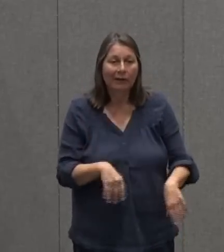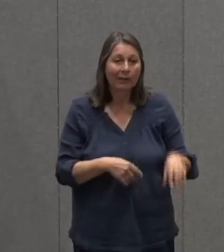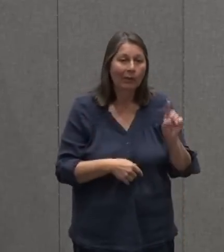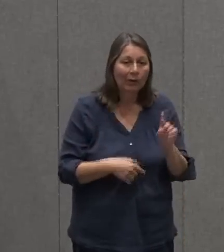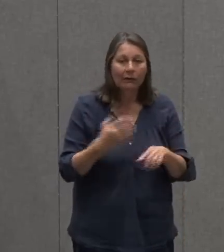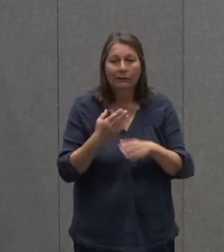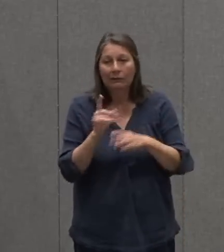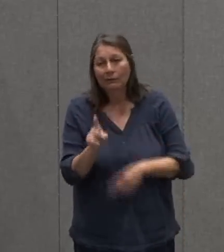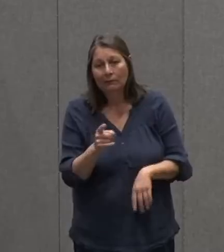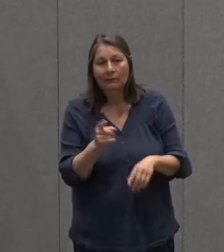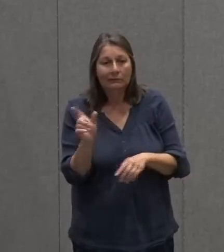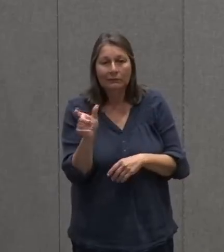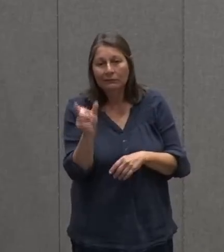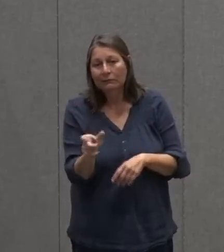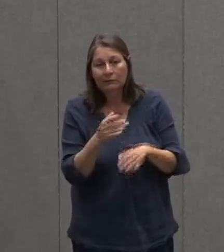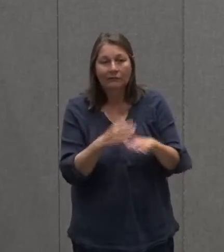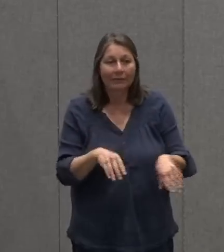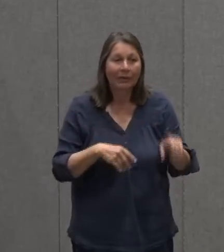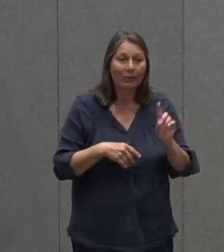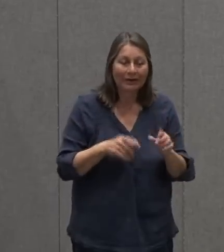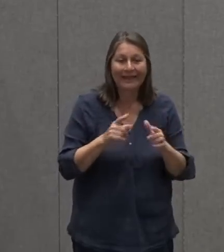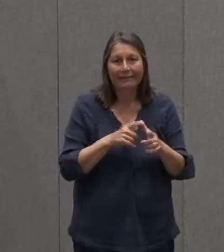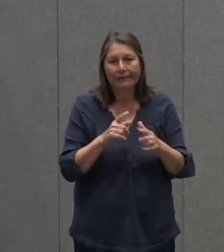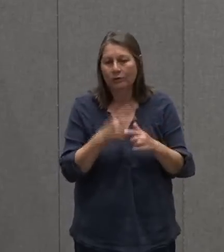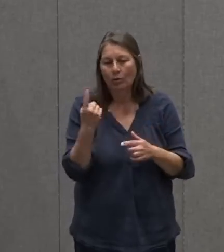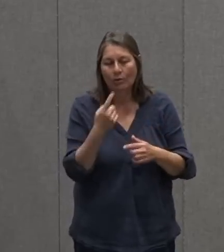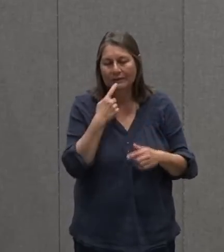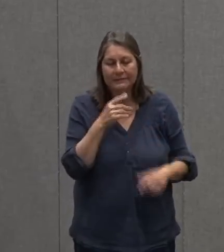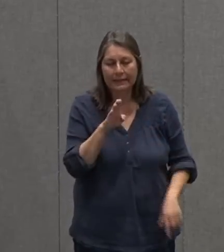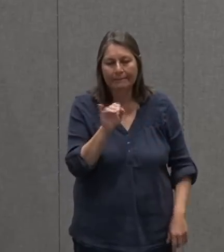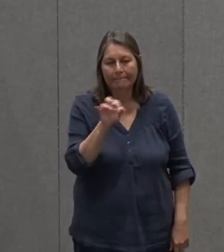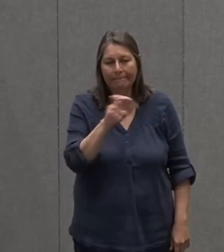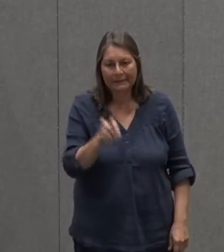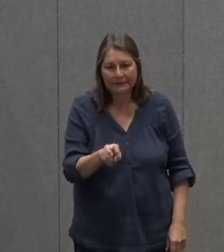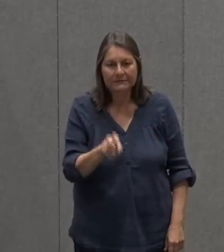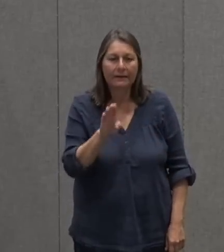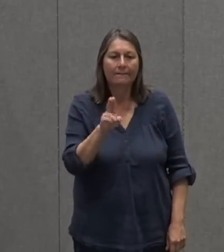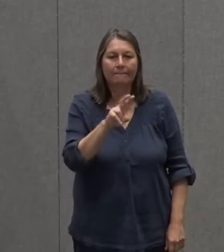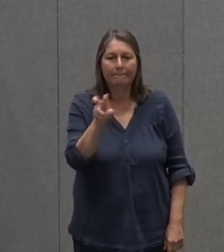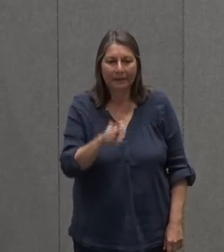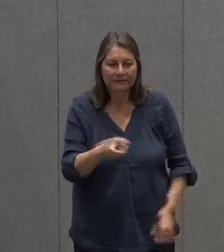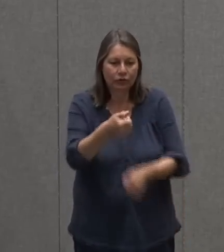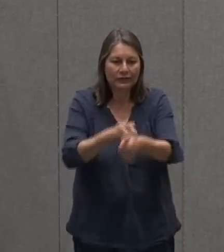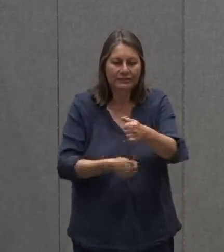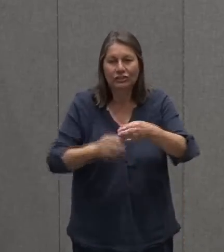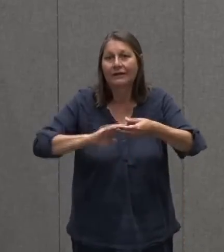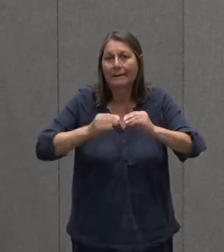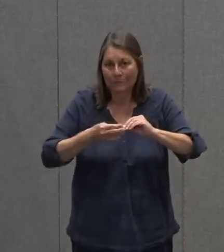that bizz or that buzz within that same number so. Well everything. Is going to be counted by one.